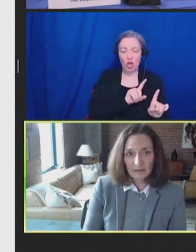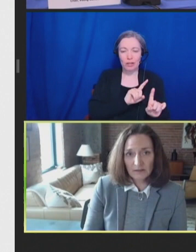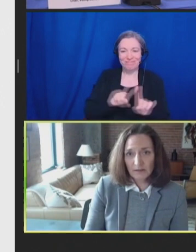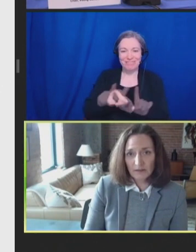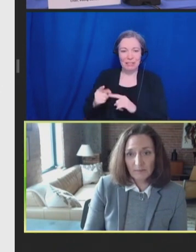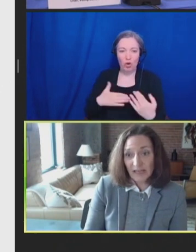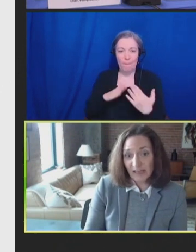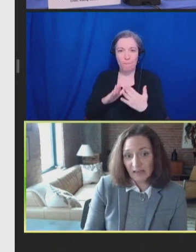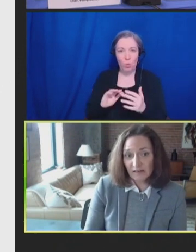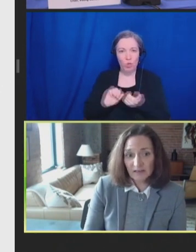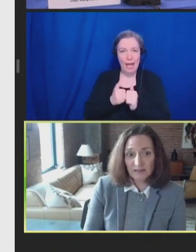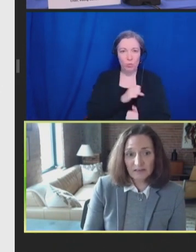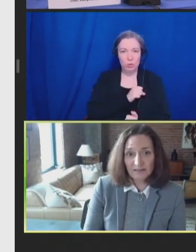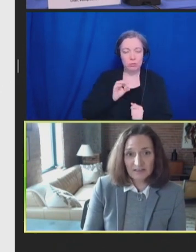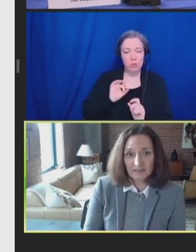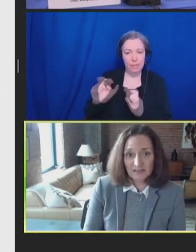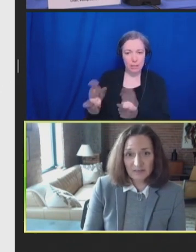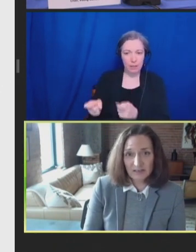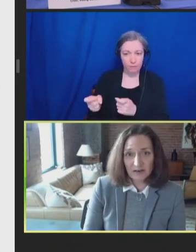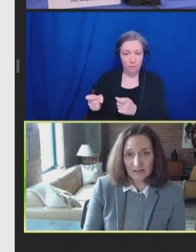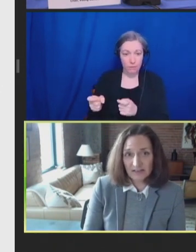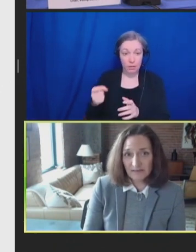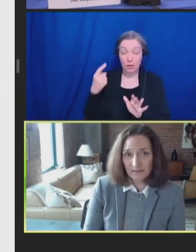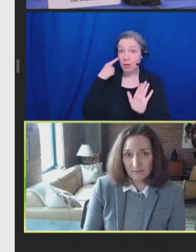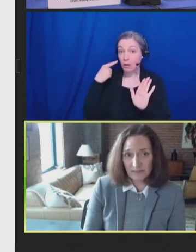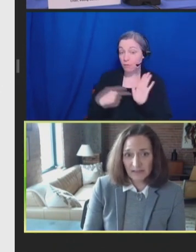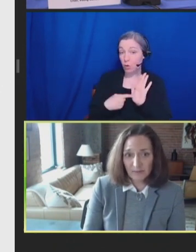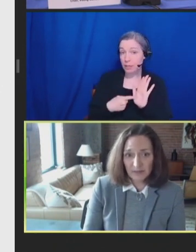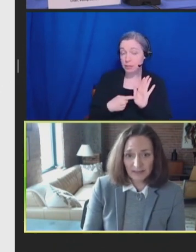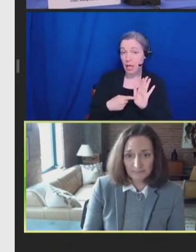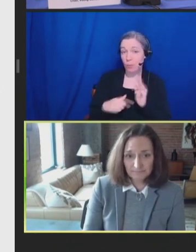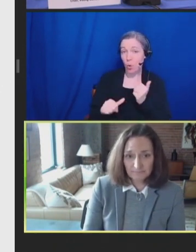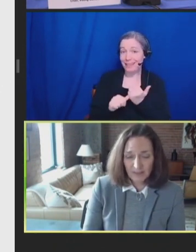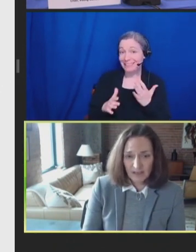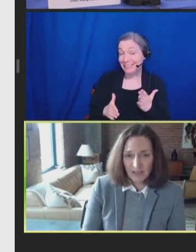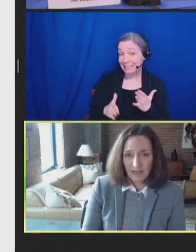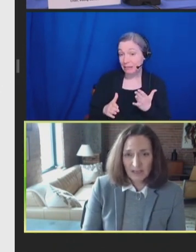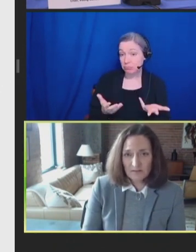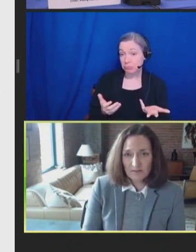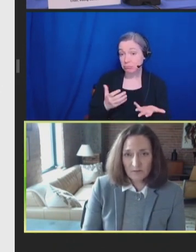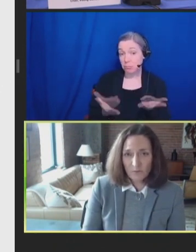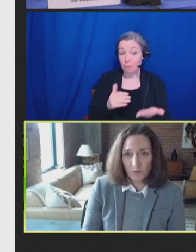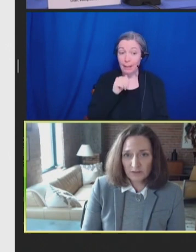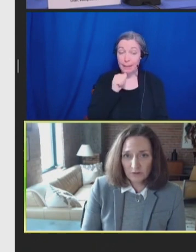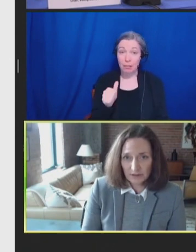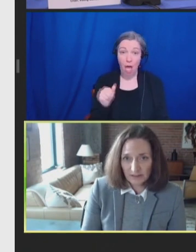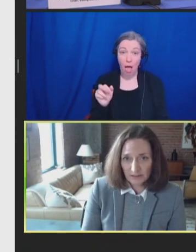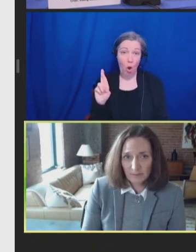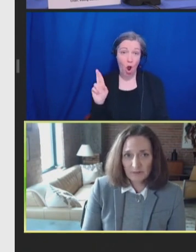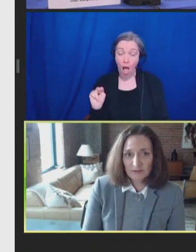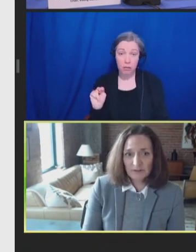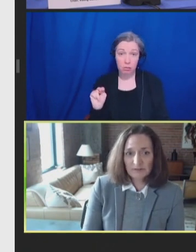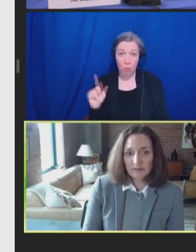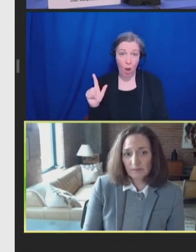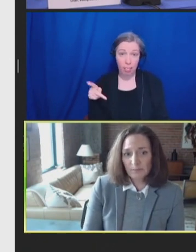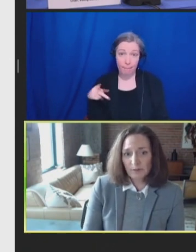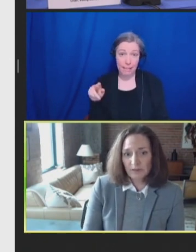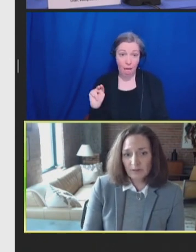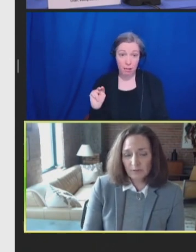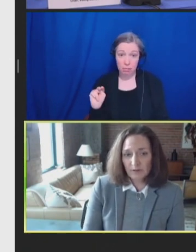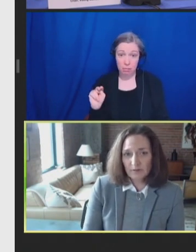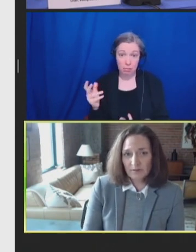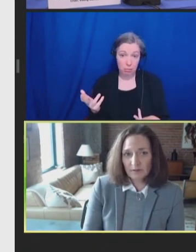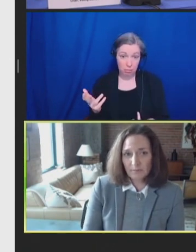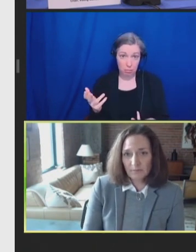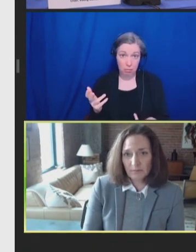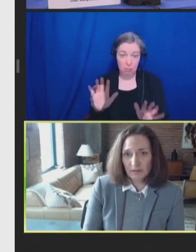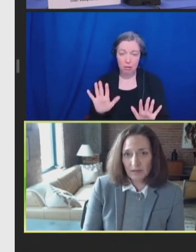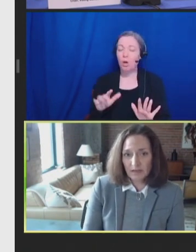Can an NA? Does it need to be an RN, an LPN? And so, we're learning about this. But we know that